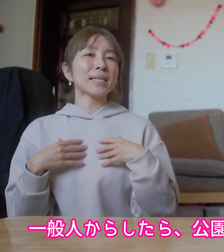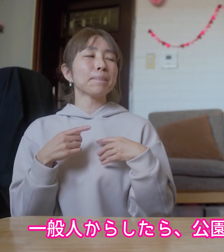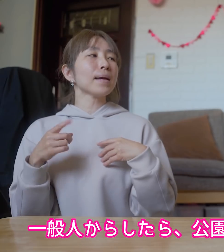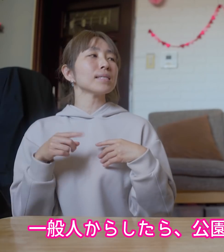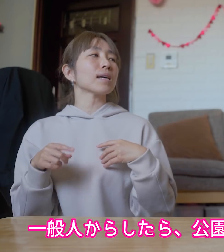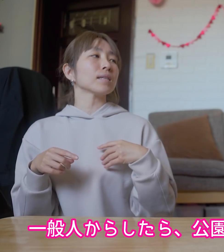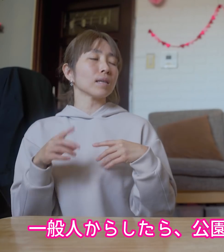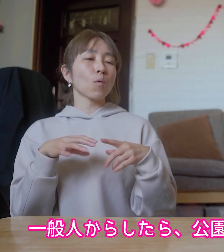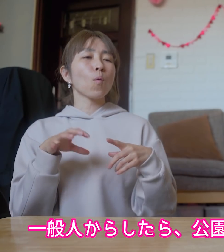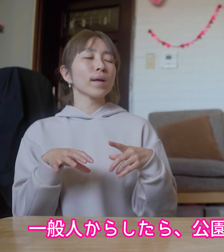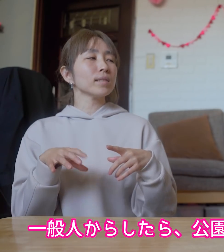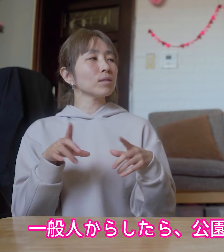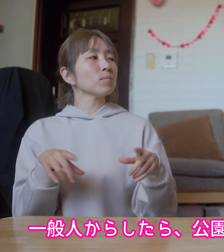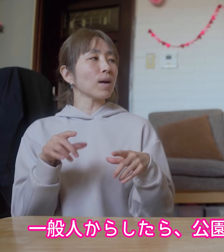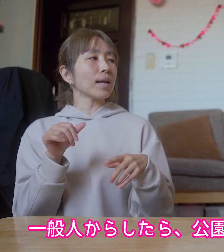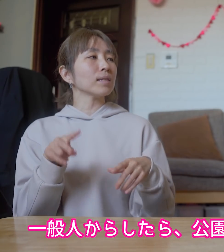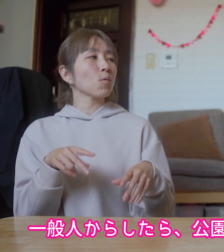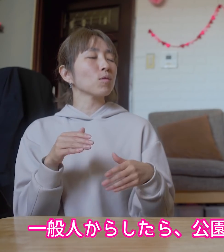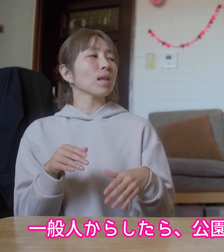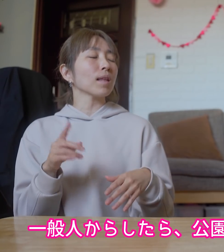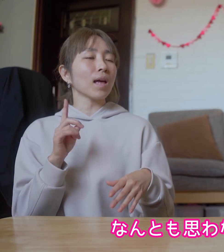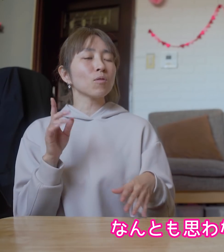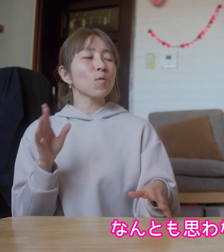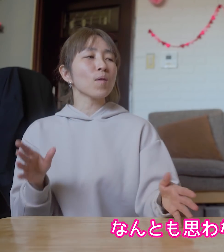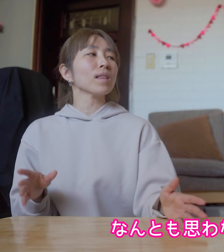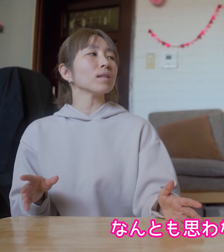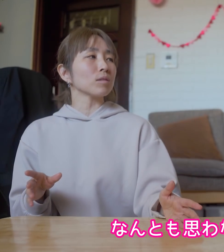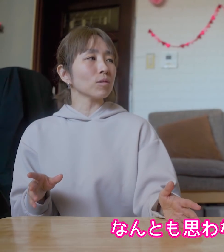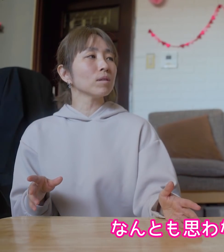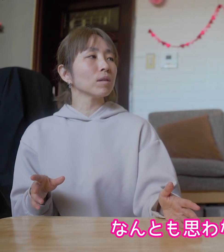To the average person, you don't think anything about ants living in a park, do you?